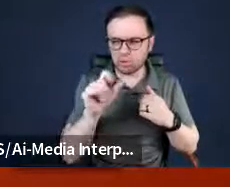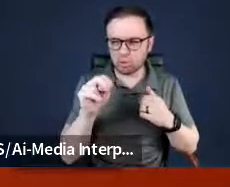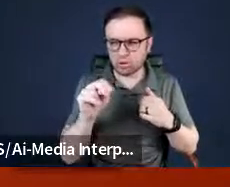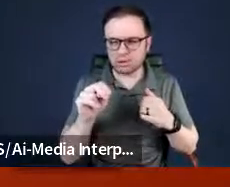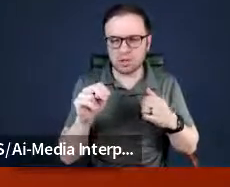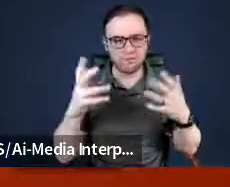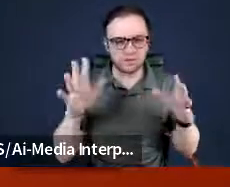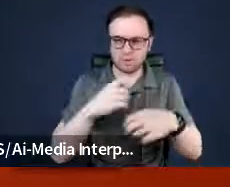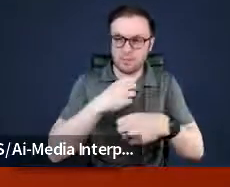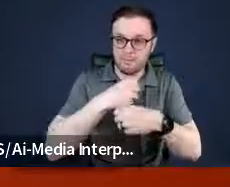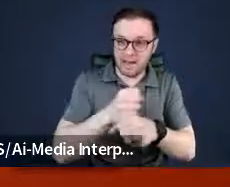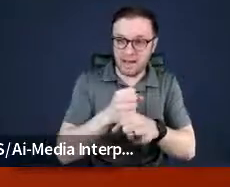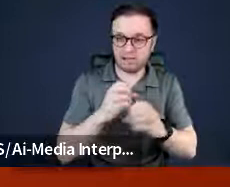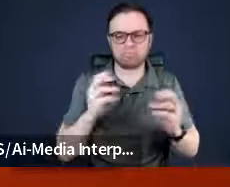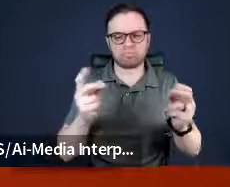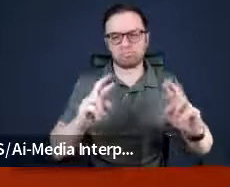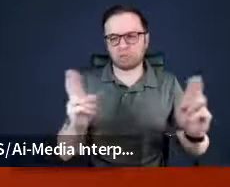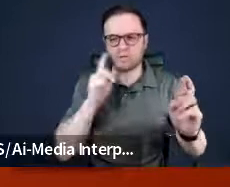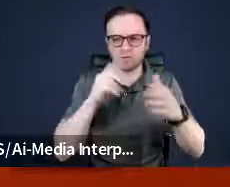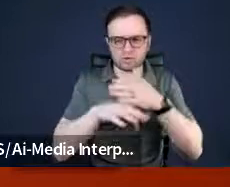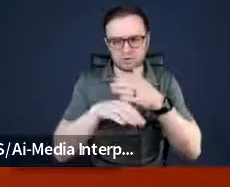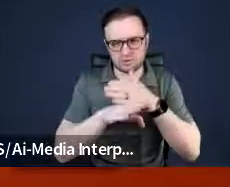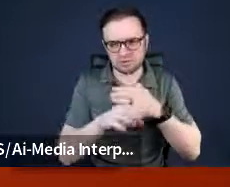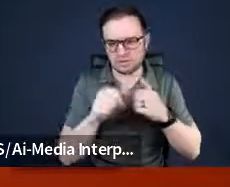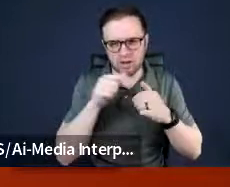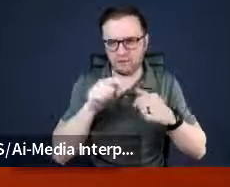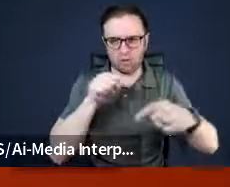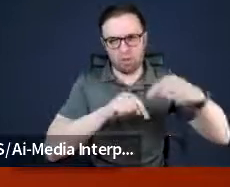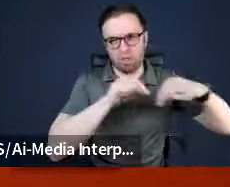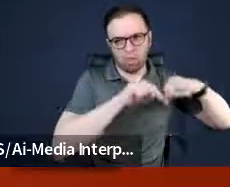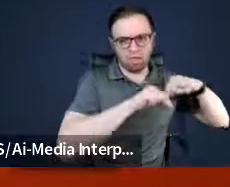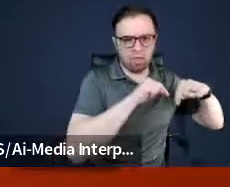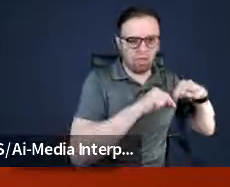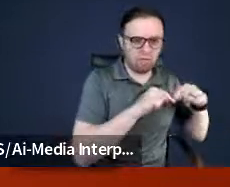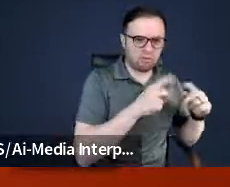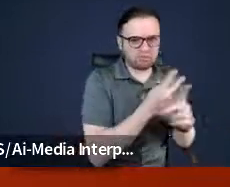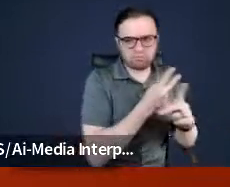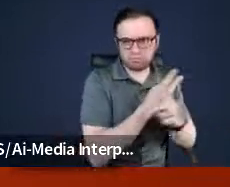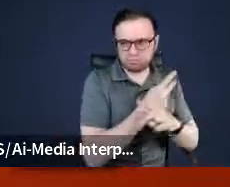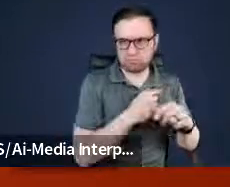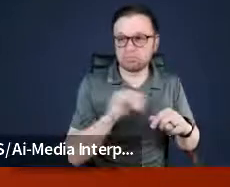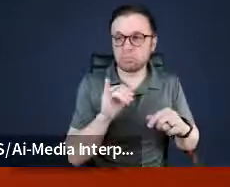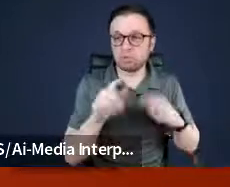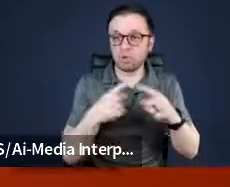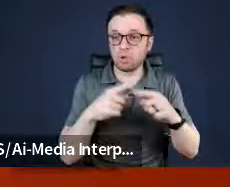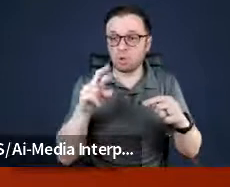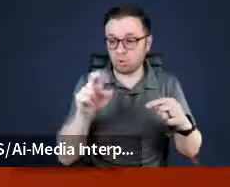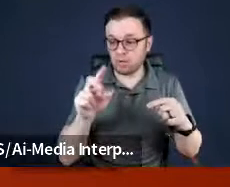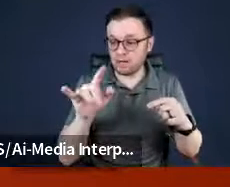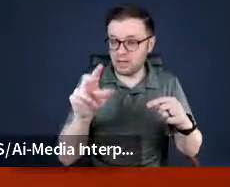and there is things that we do but the preference and I'm sure that Matt would agree would be the design accessible